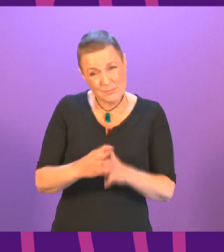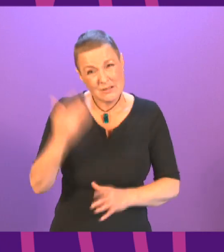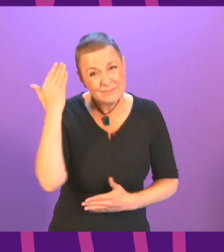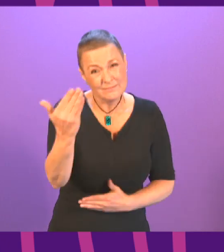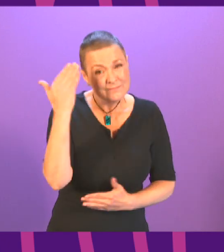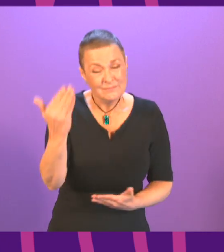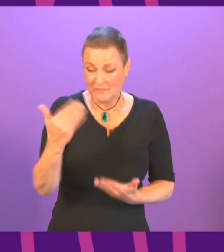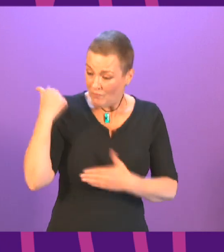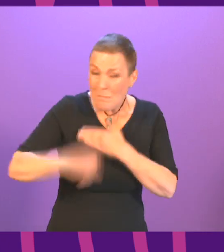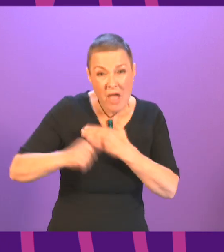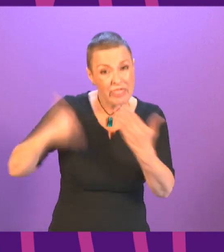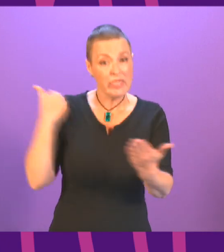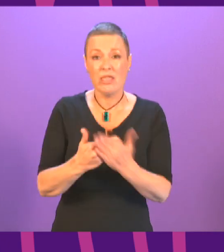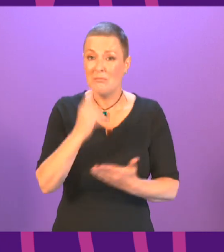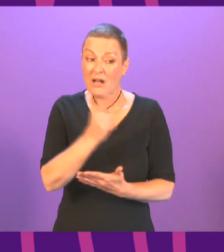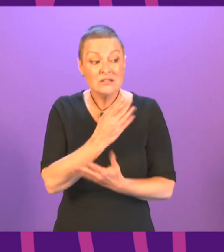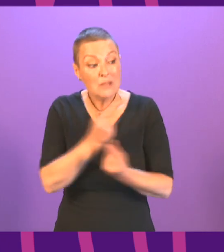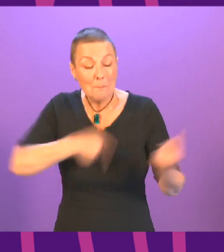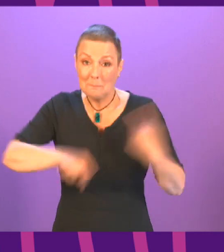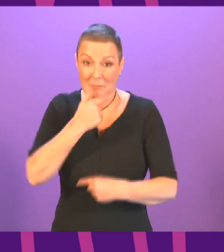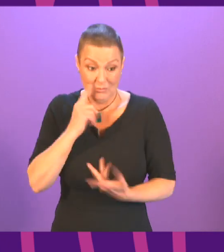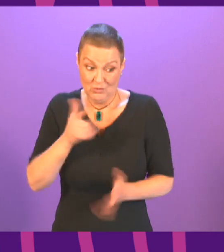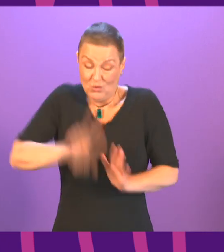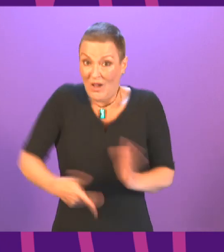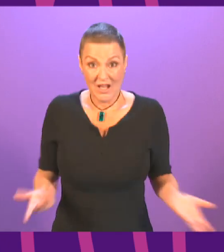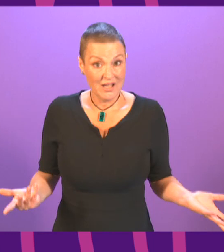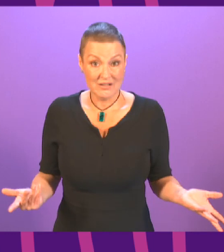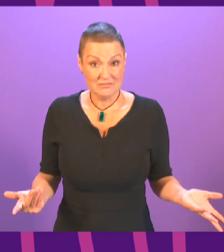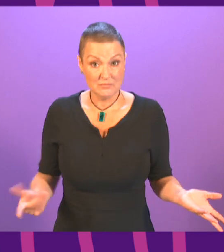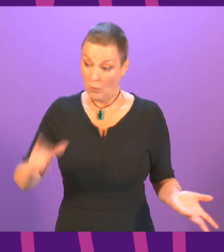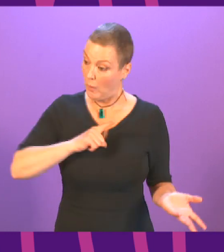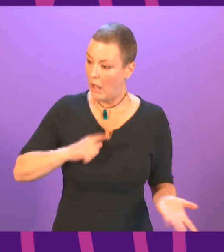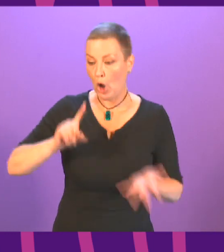months, and it is welcome, but, for many, it comes too late. The United Kingdom Government’s